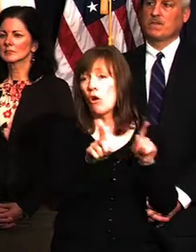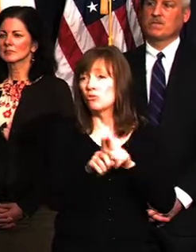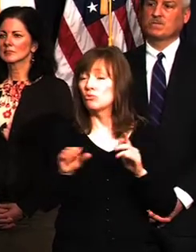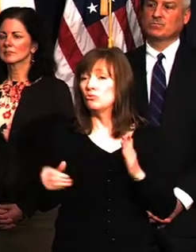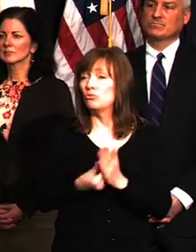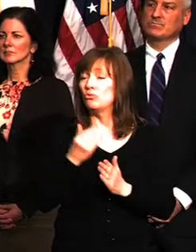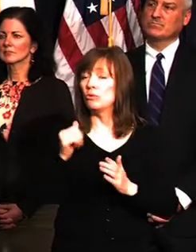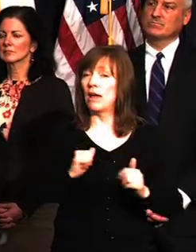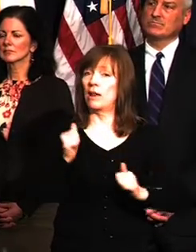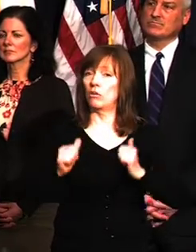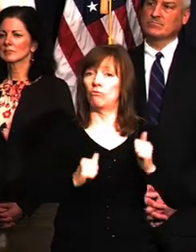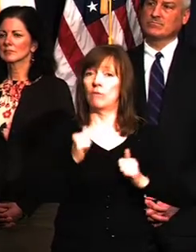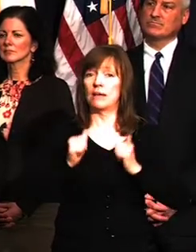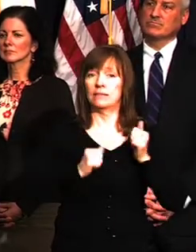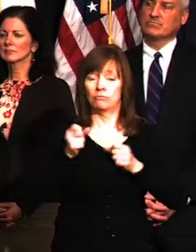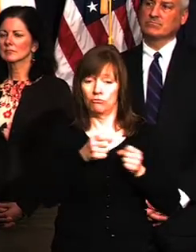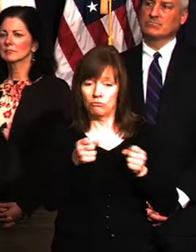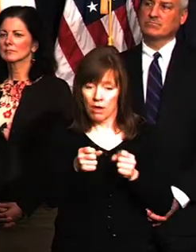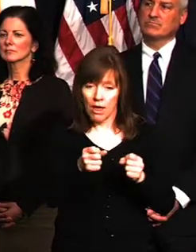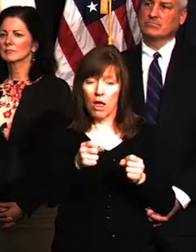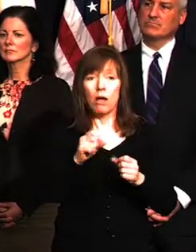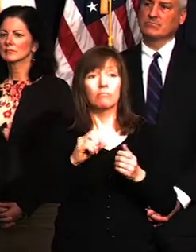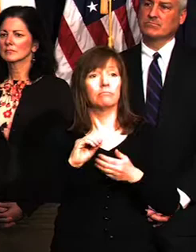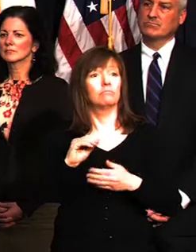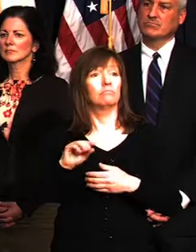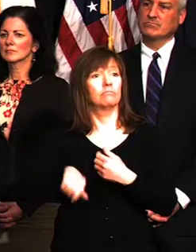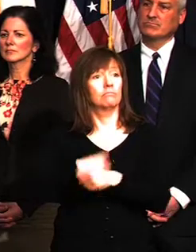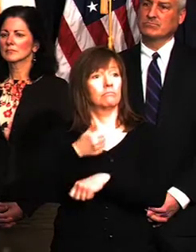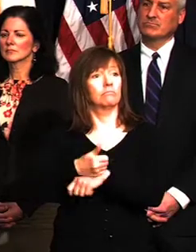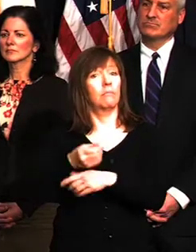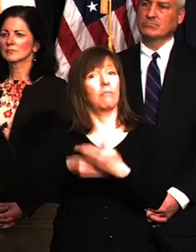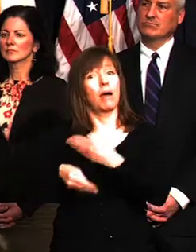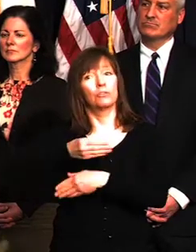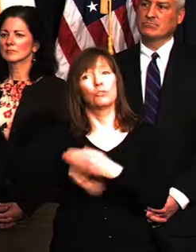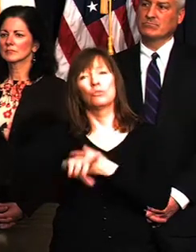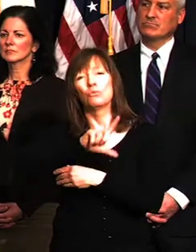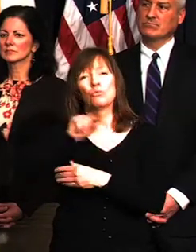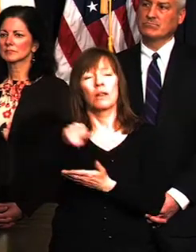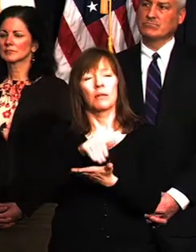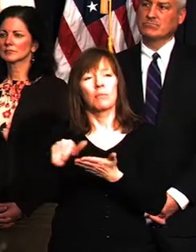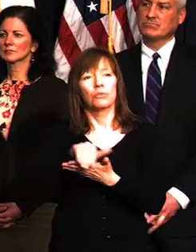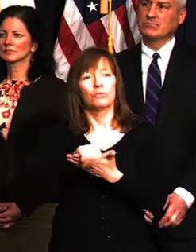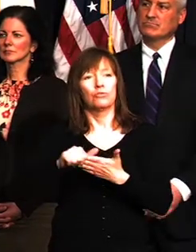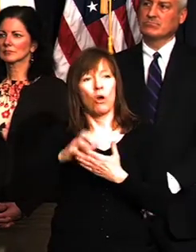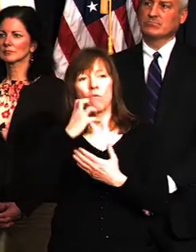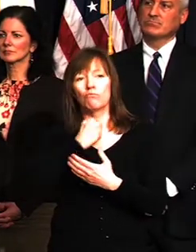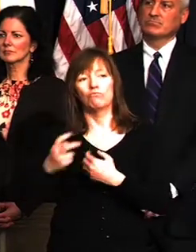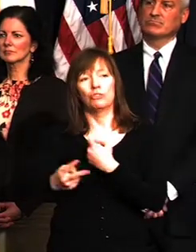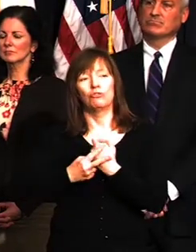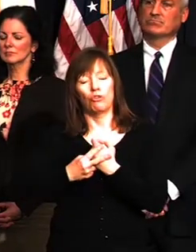we are also proposing in our budget a $20 million End Family Homelessness Reserve Fund.